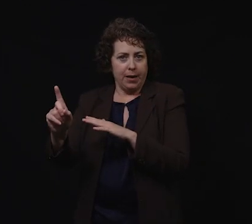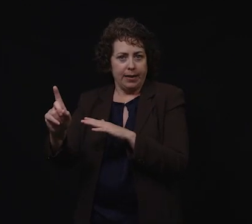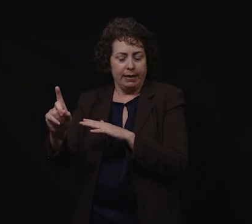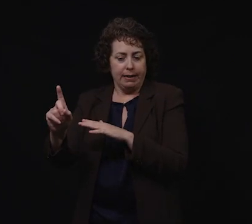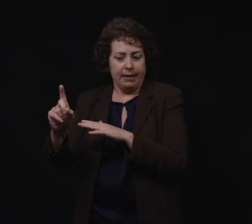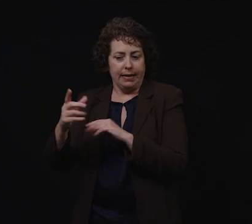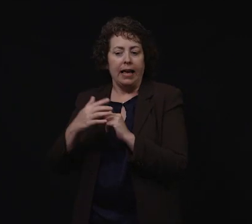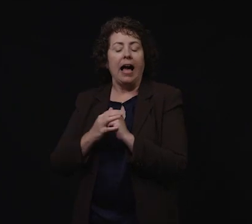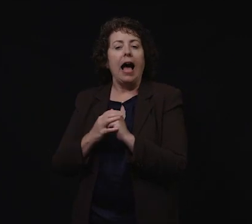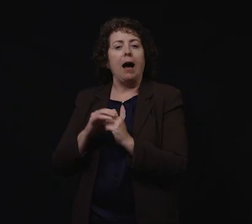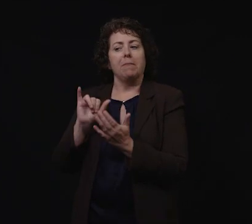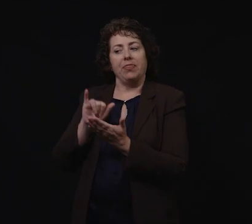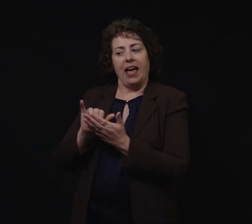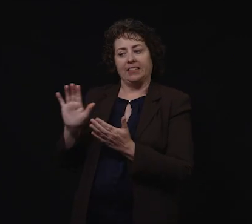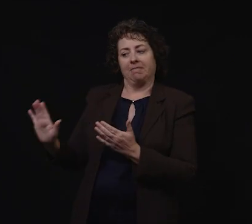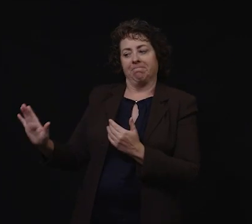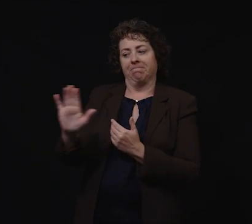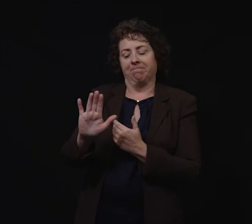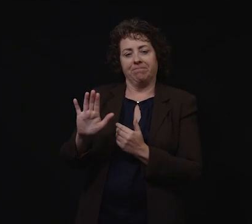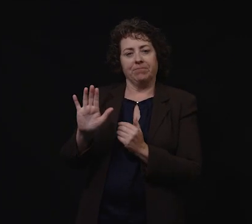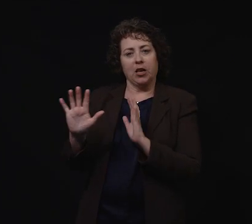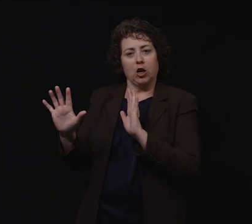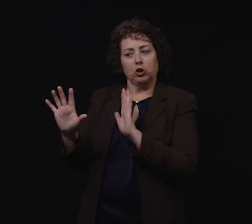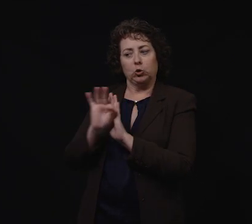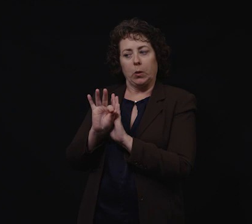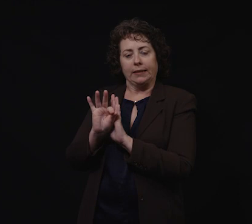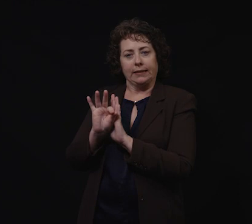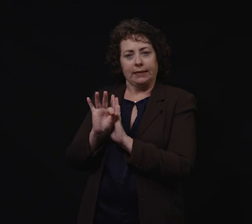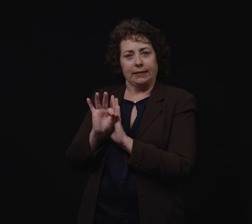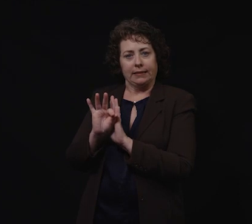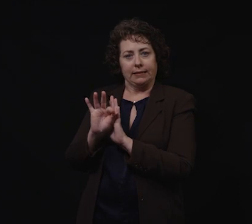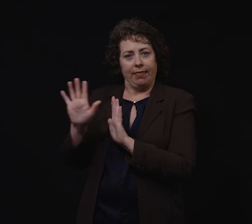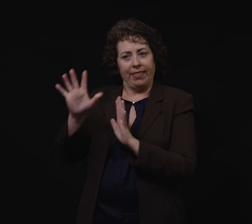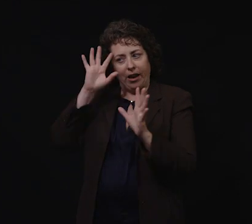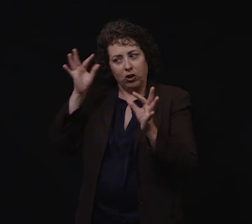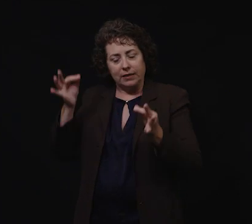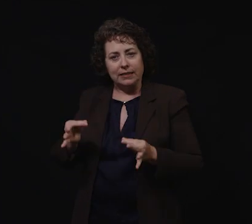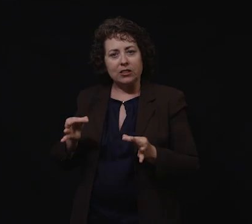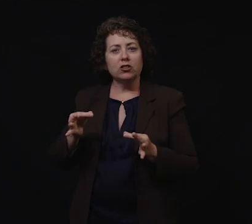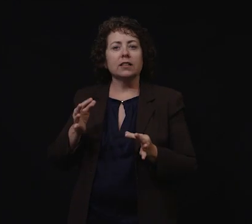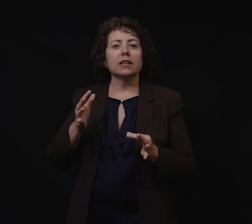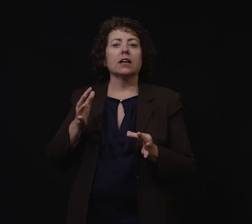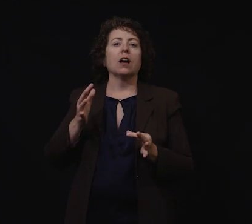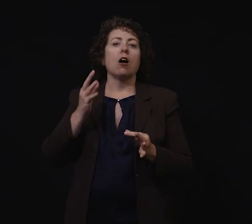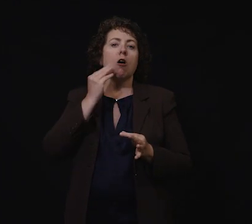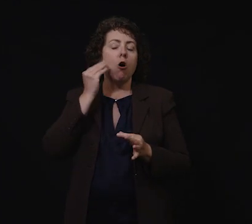that is a choice that every homeowner every every citizen that lives there, but